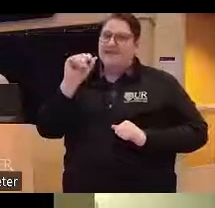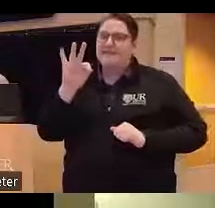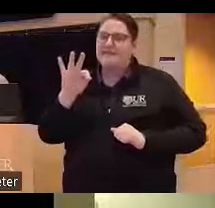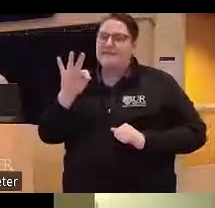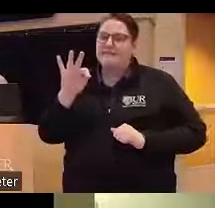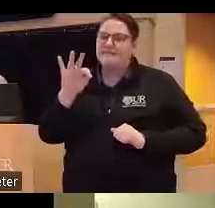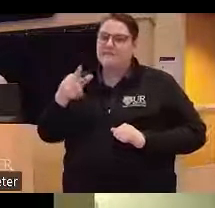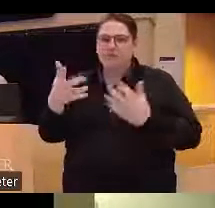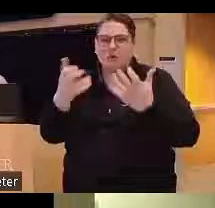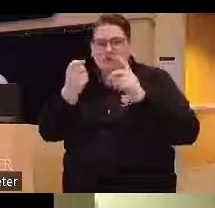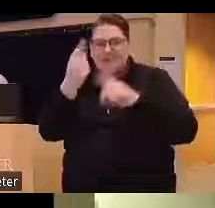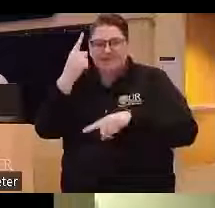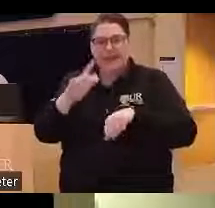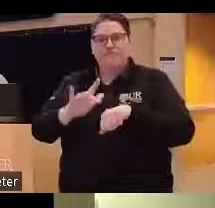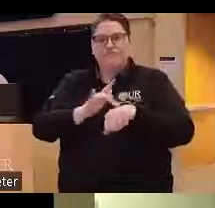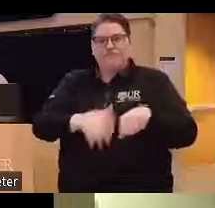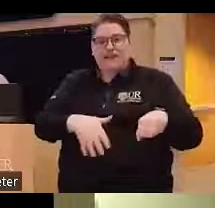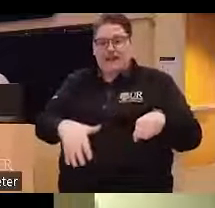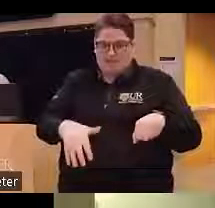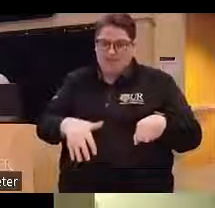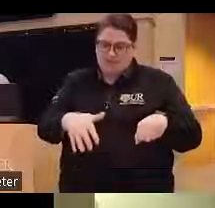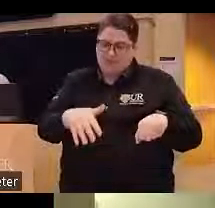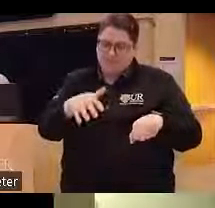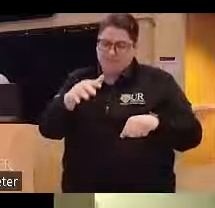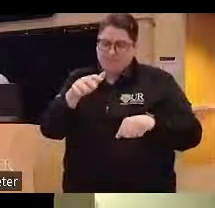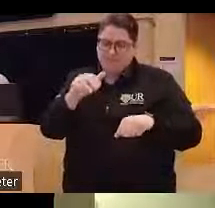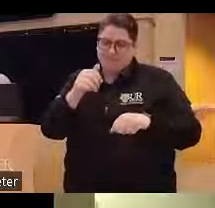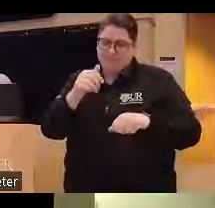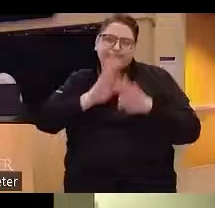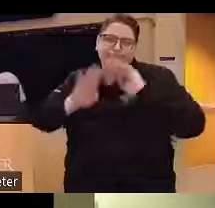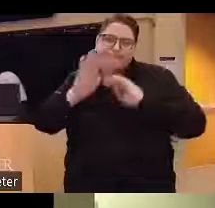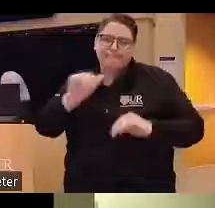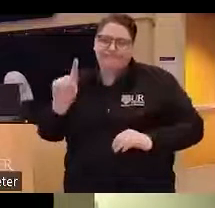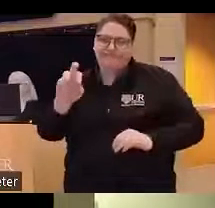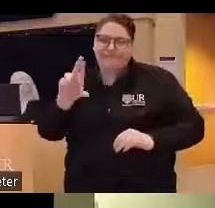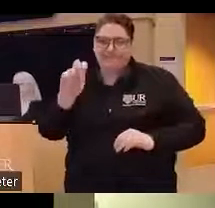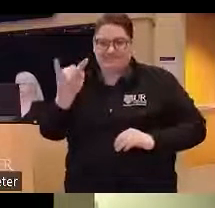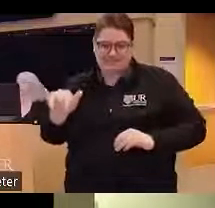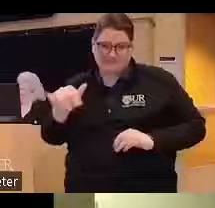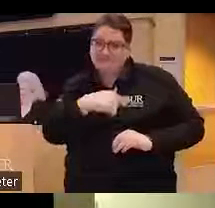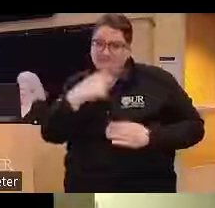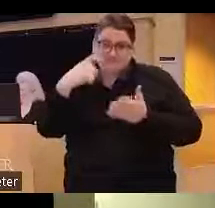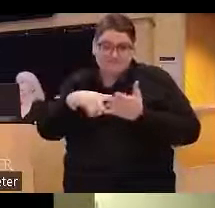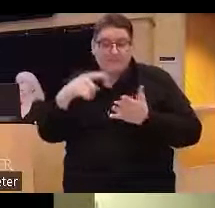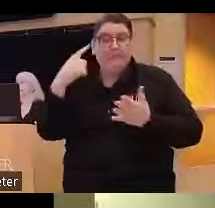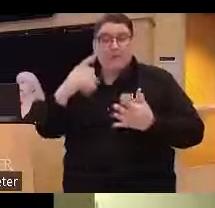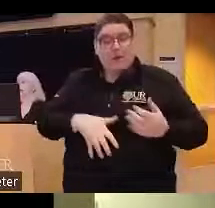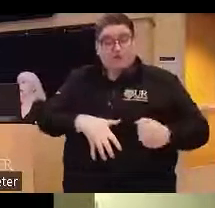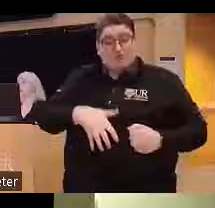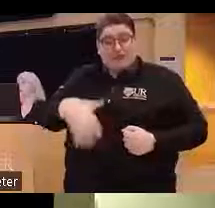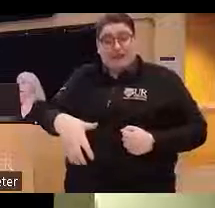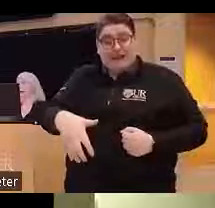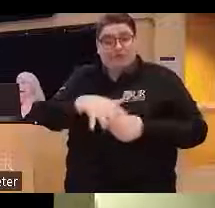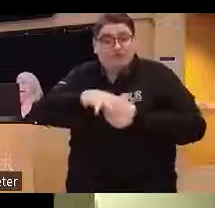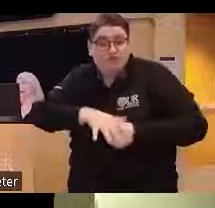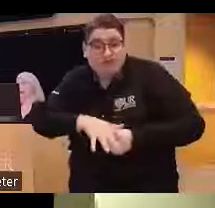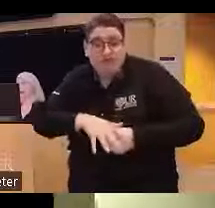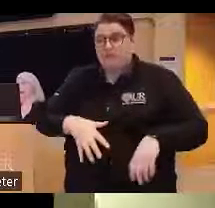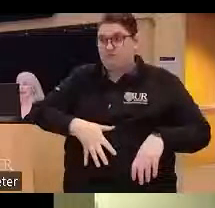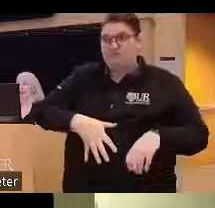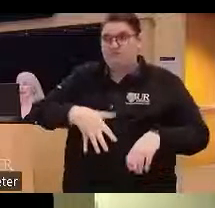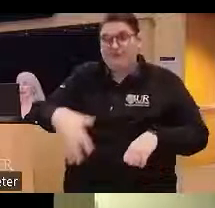of prenatal adversity right so what we know is that for prenatal stress or prenatal adversity